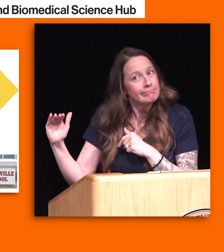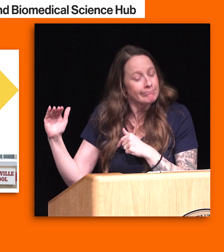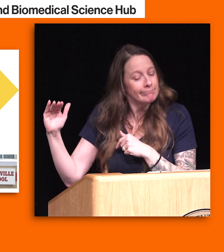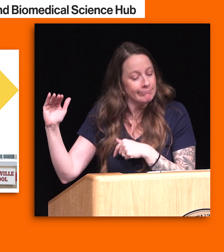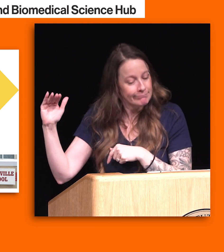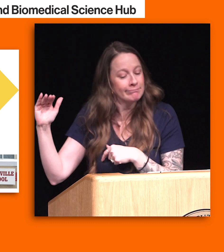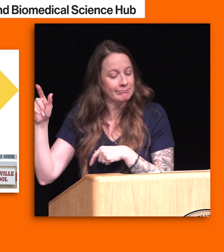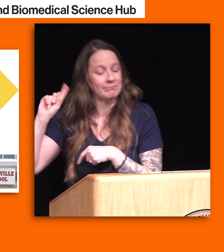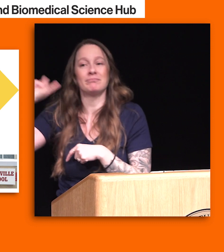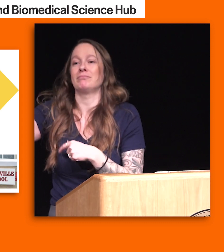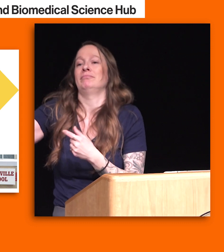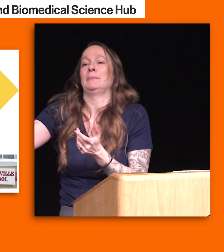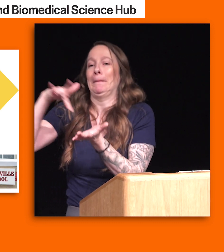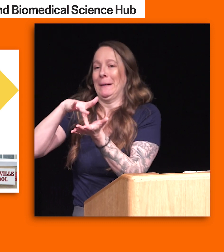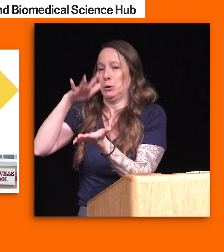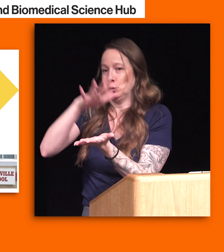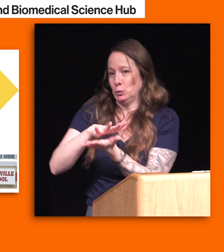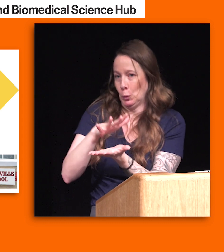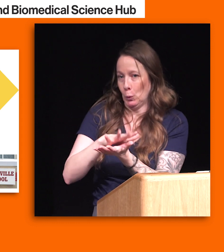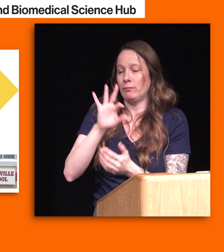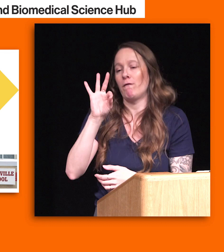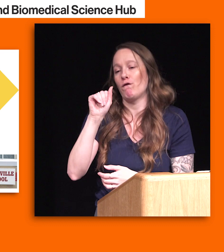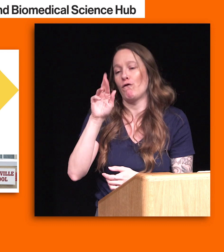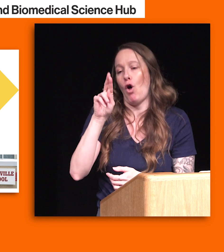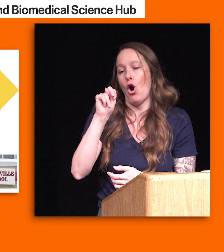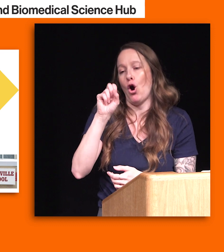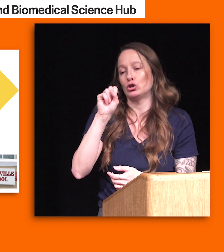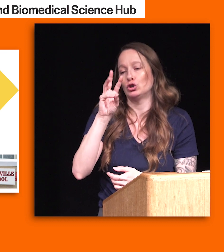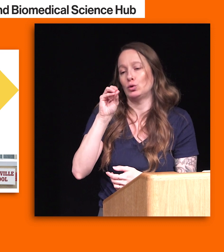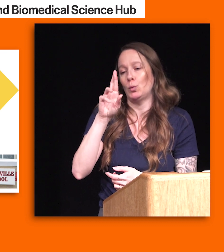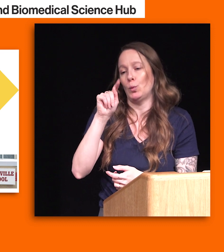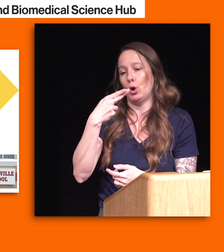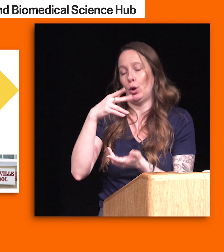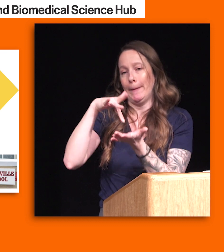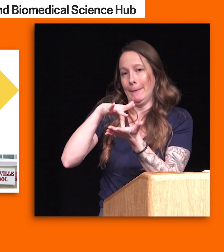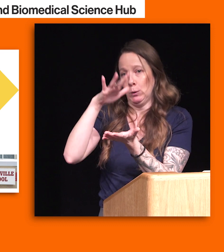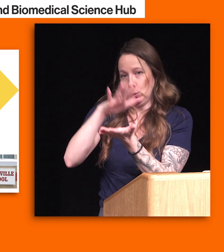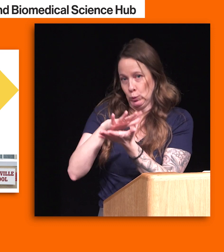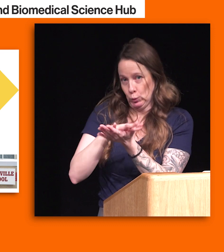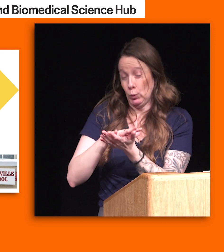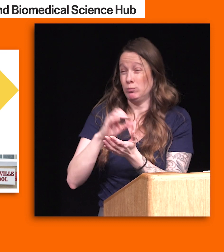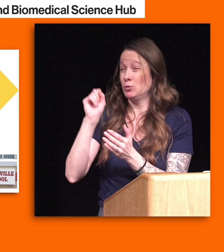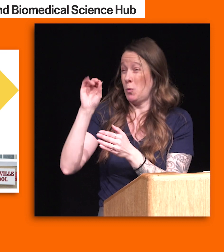So, I grew up like everybody does. I attended middle school at Farnsworth Middle School.